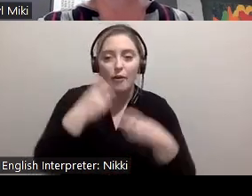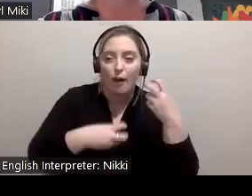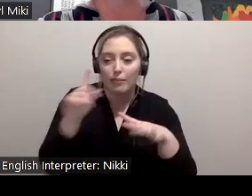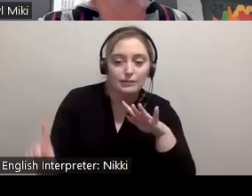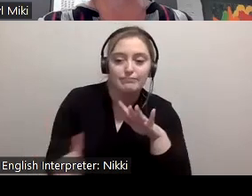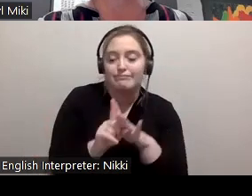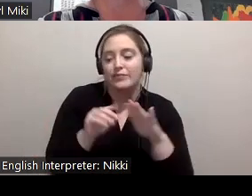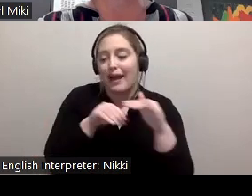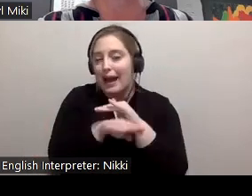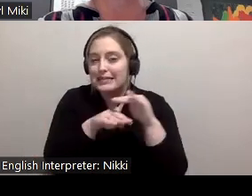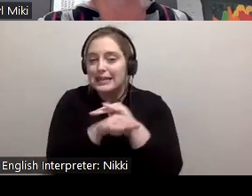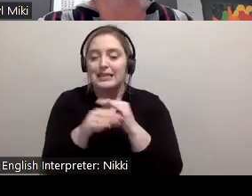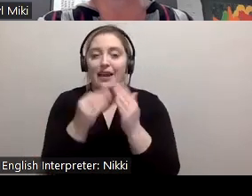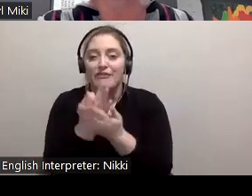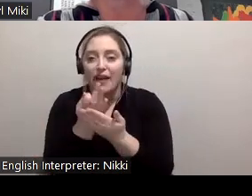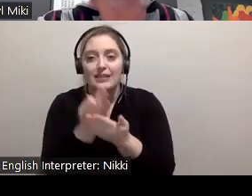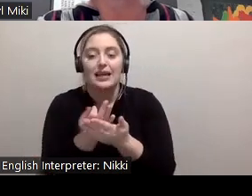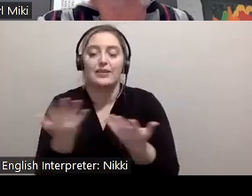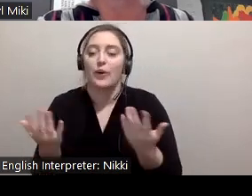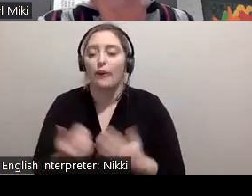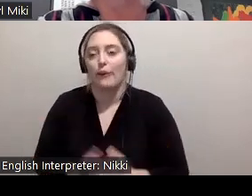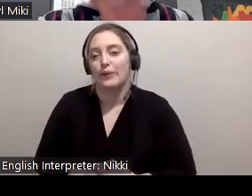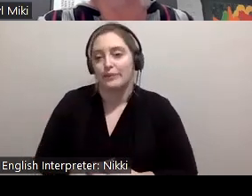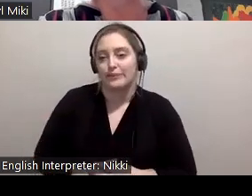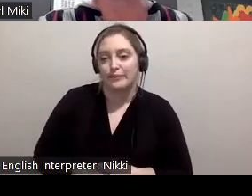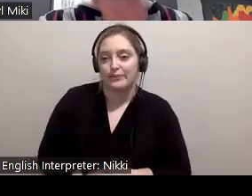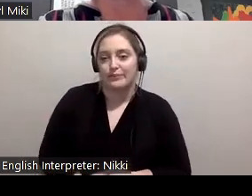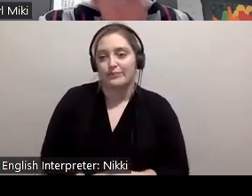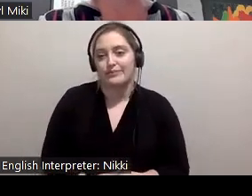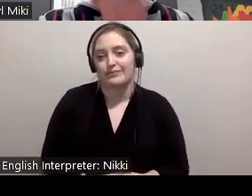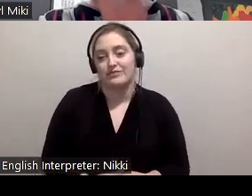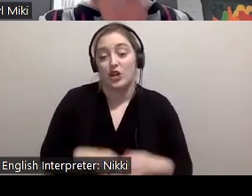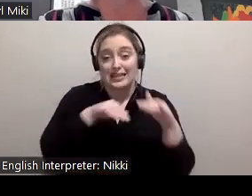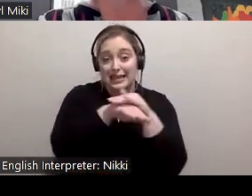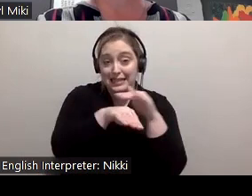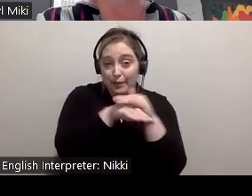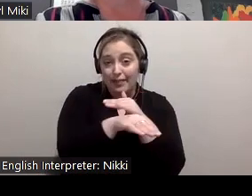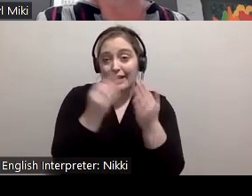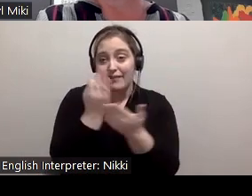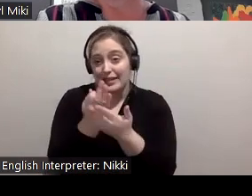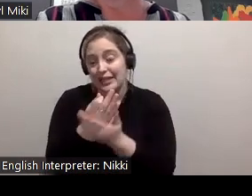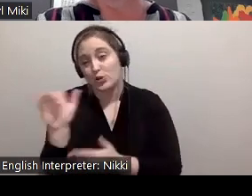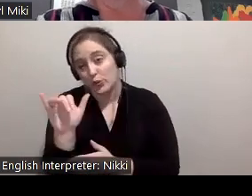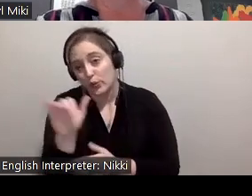funding for accessibility funding I should say should you